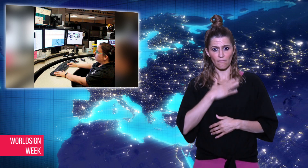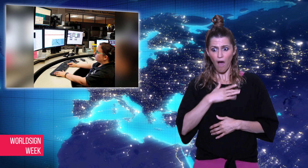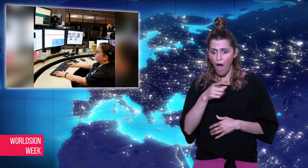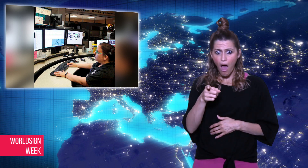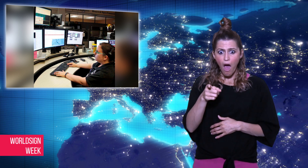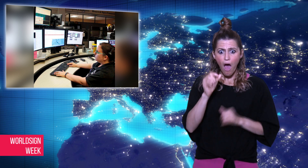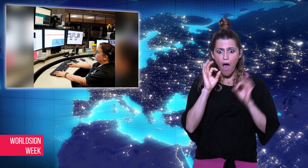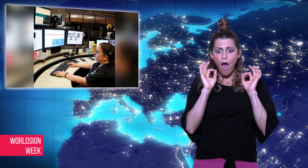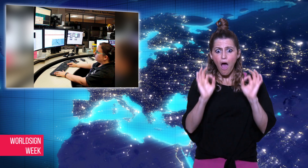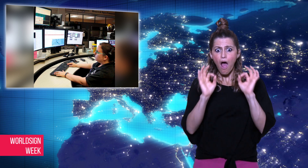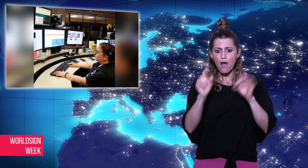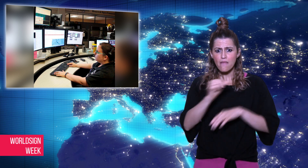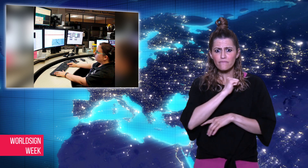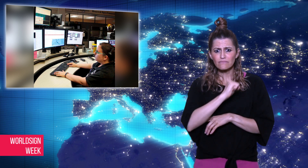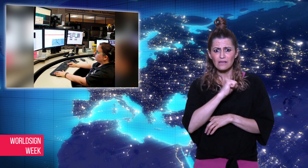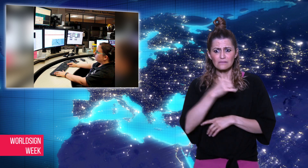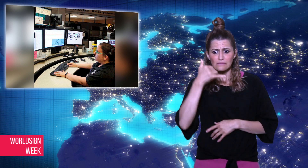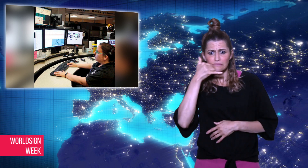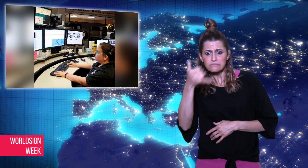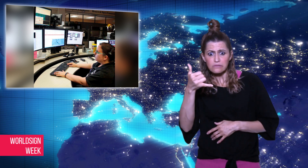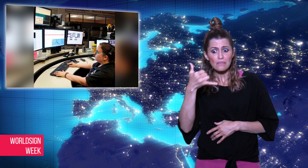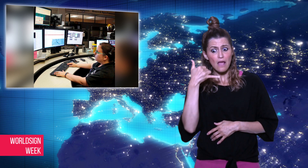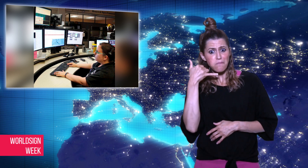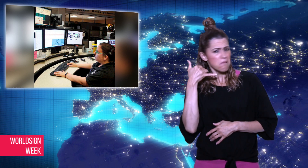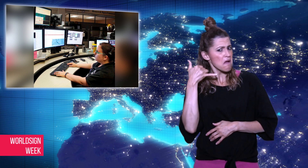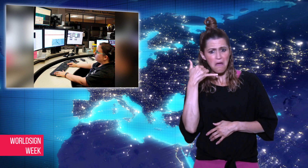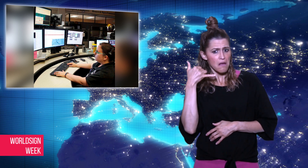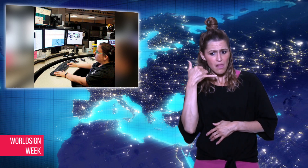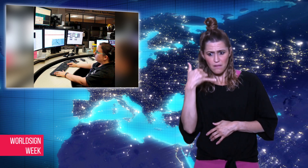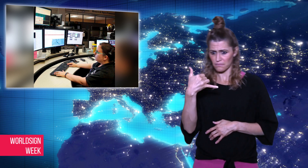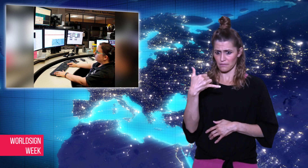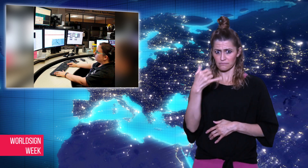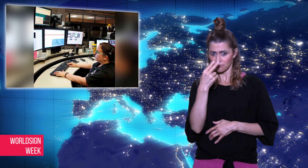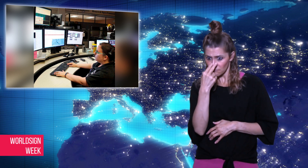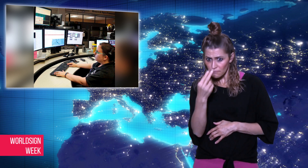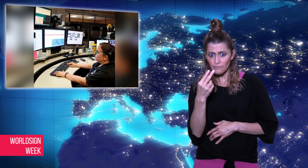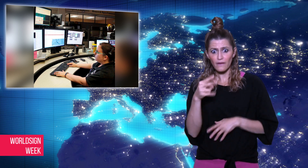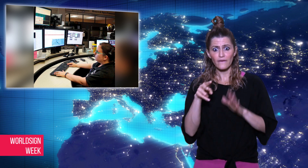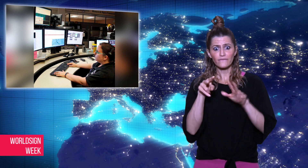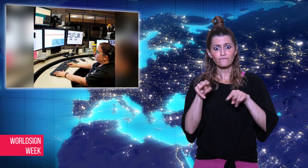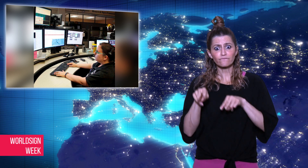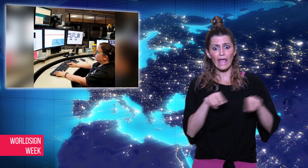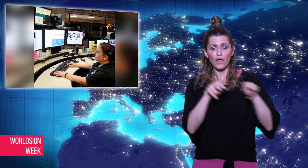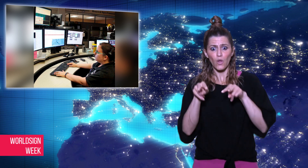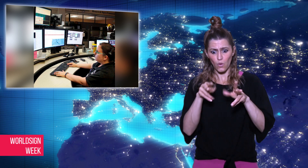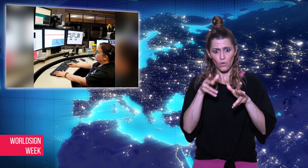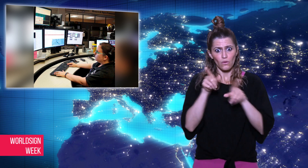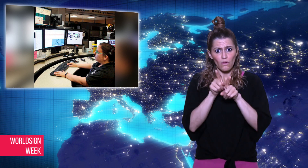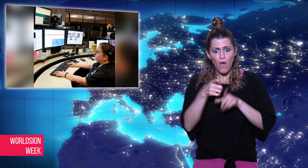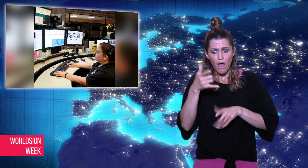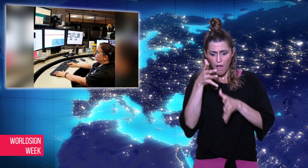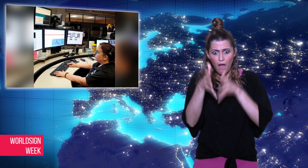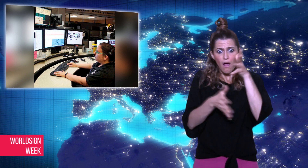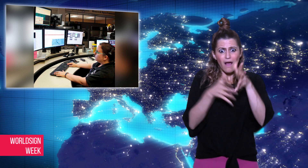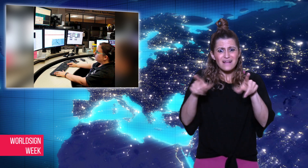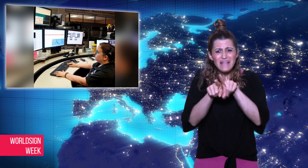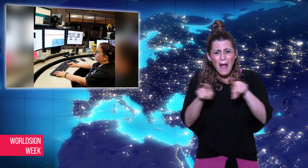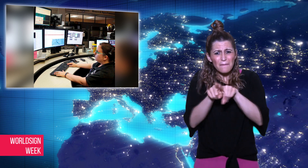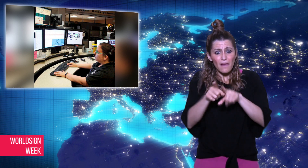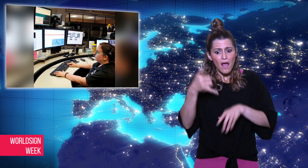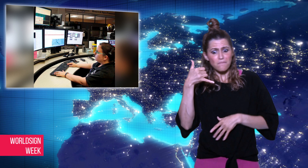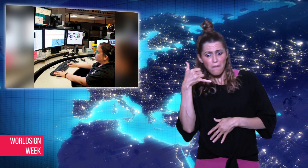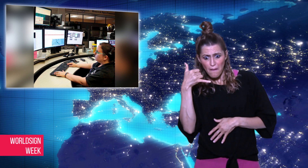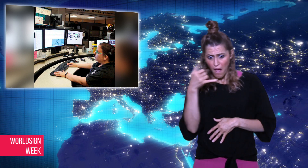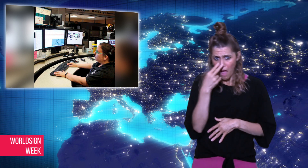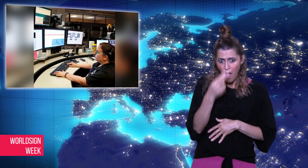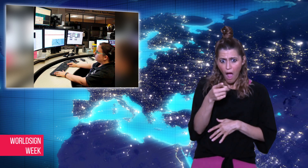video emergency calls, and finding it useful -